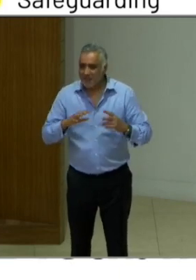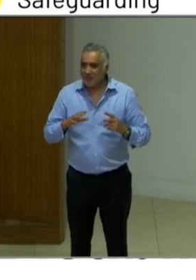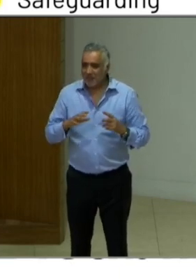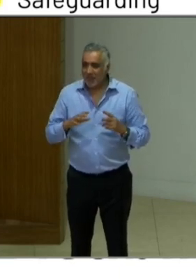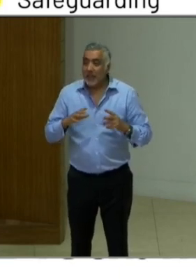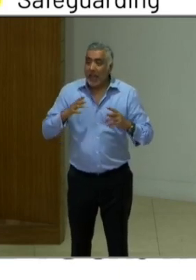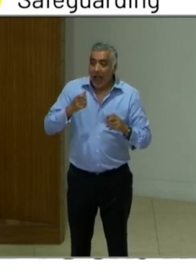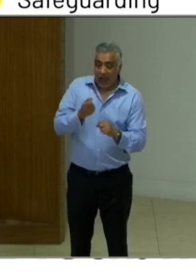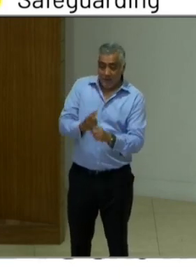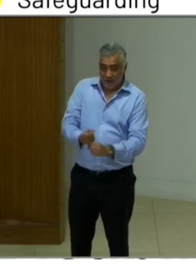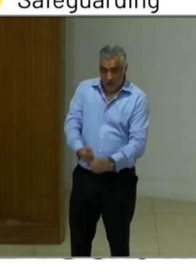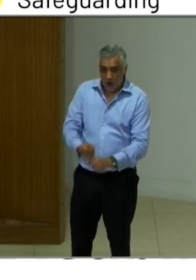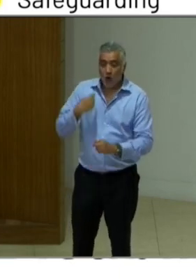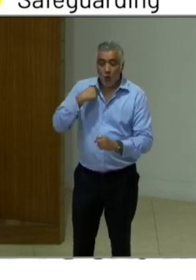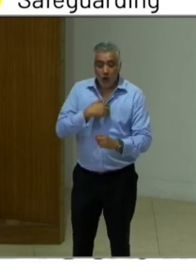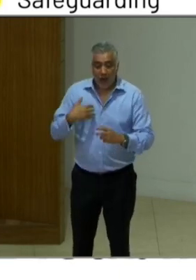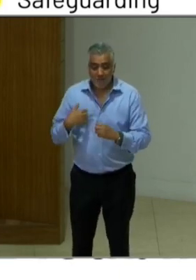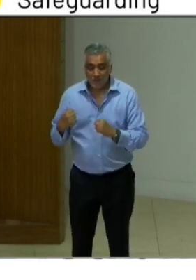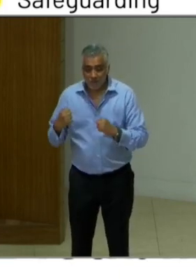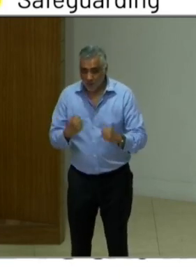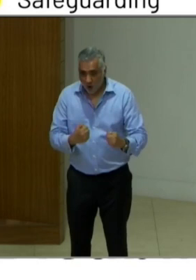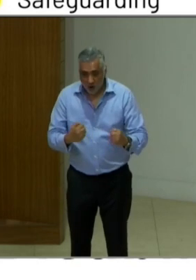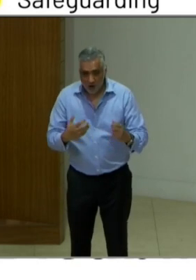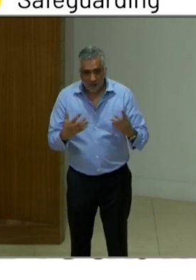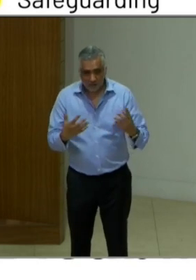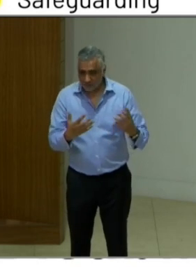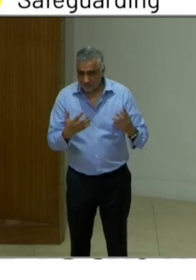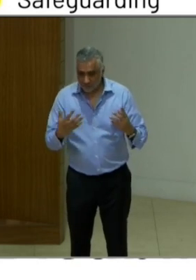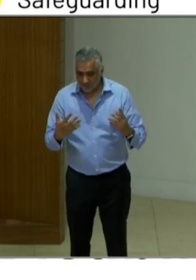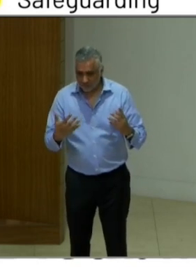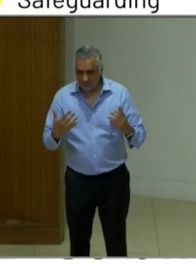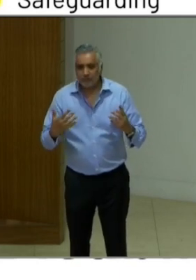Each year you have a strong reason to appreciate being together and building